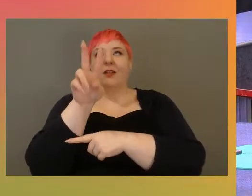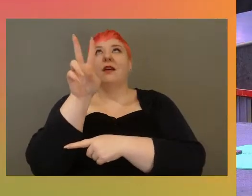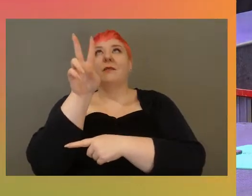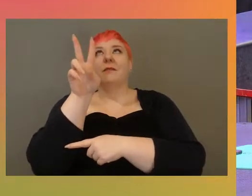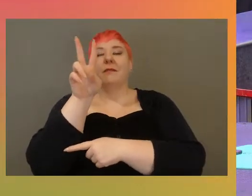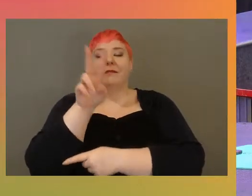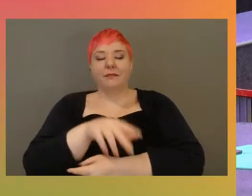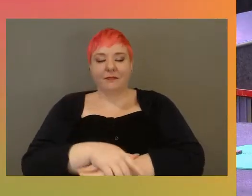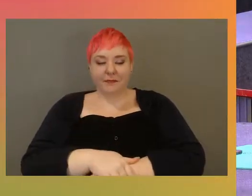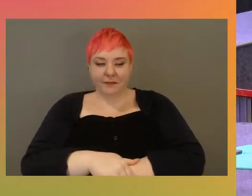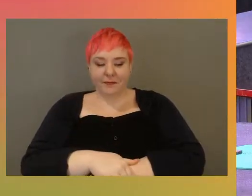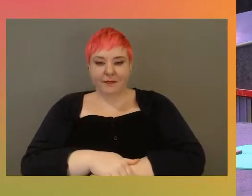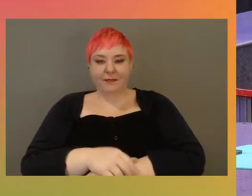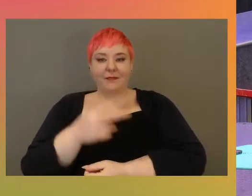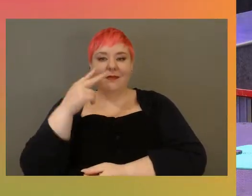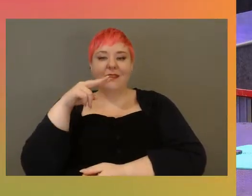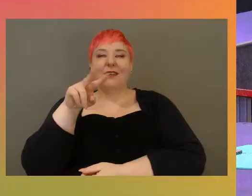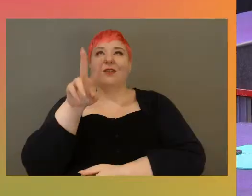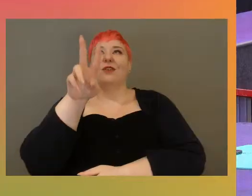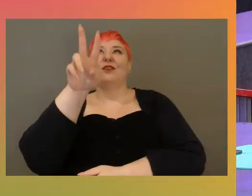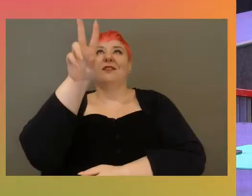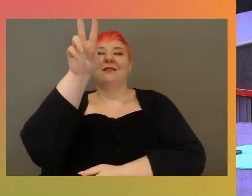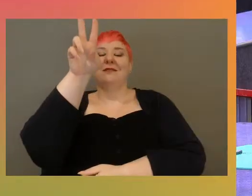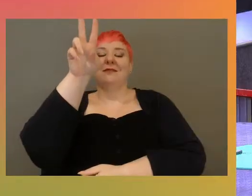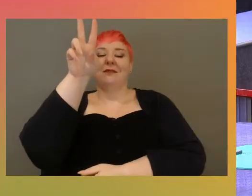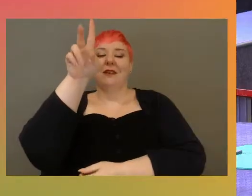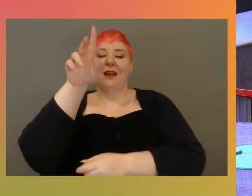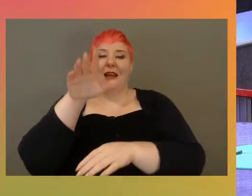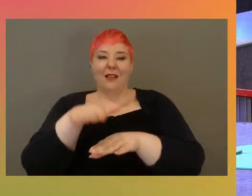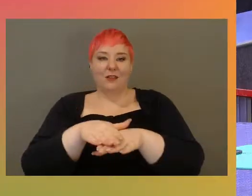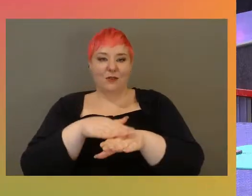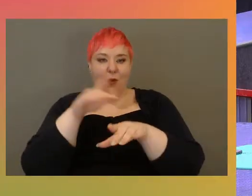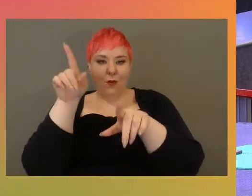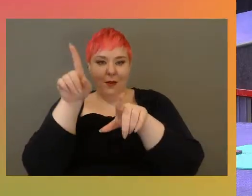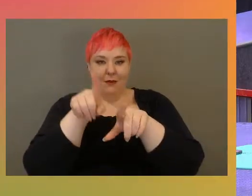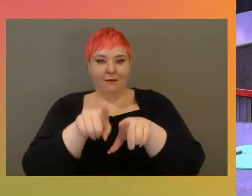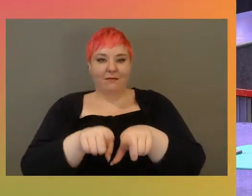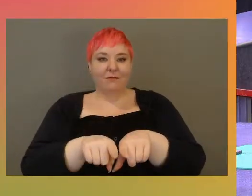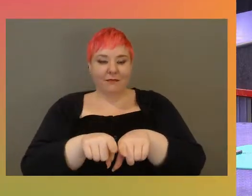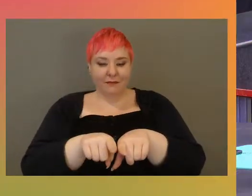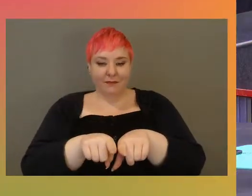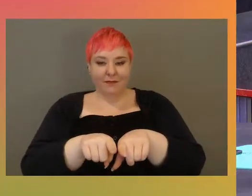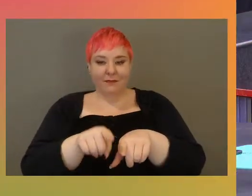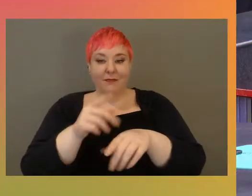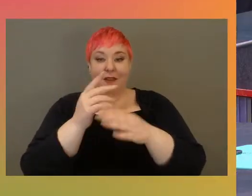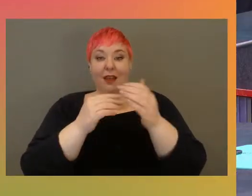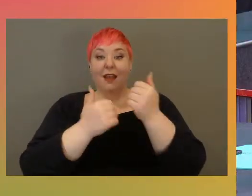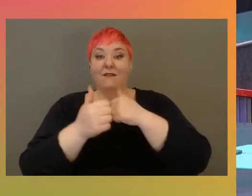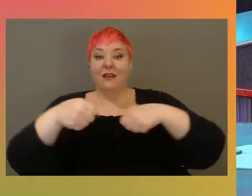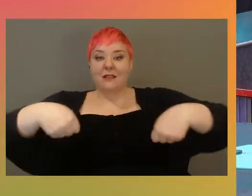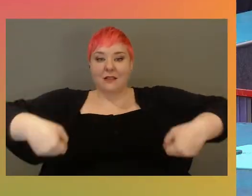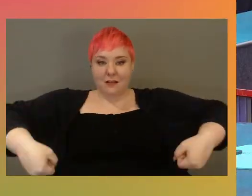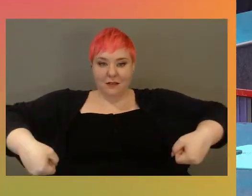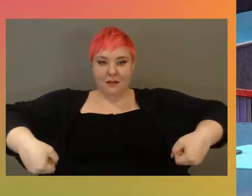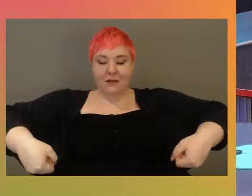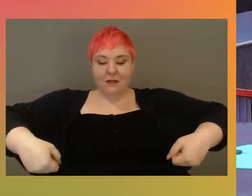USE THE LEG MUSCLES TO SQUEEZE THE ARM. REACH AND LOOK UP.